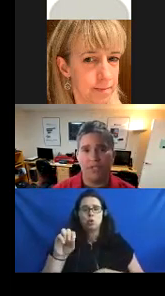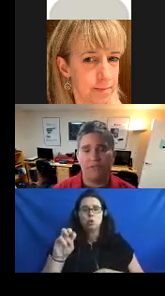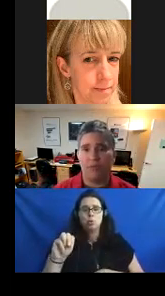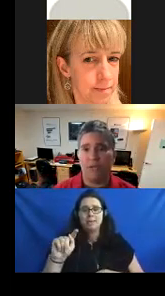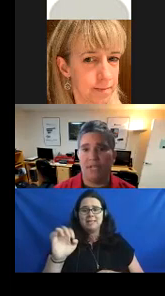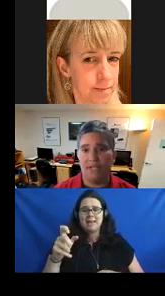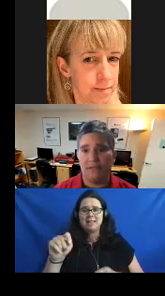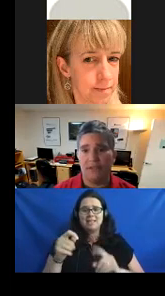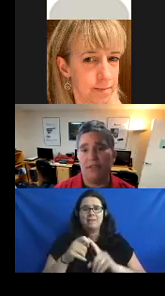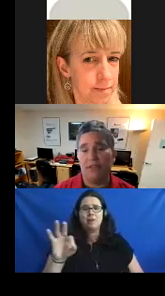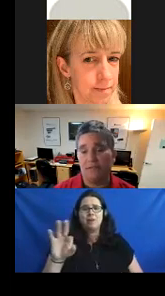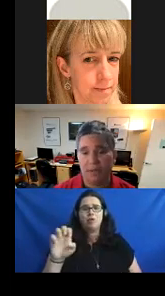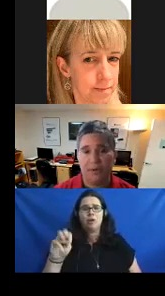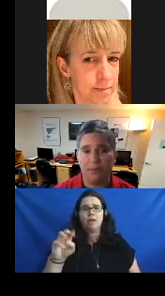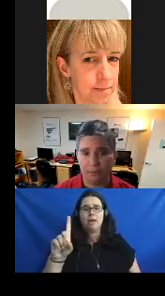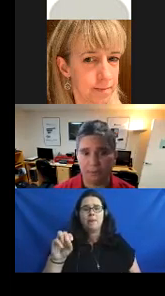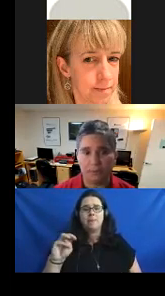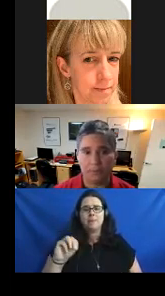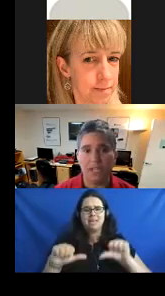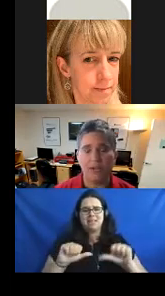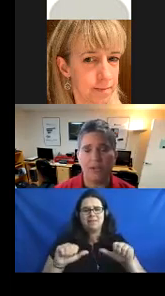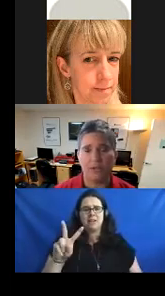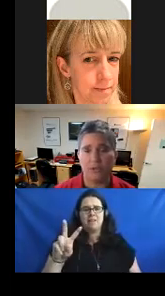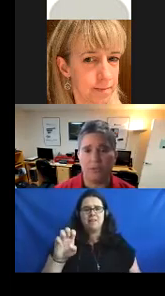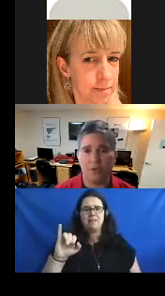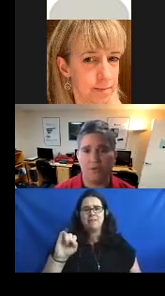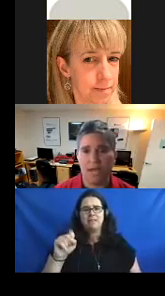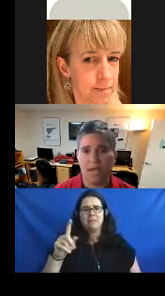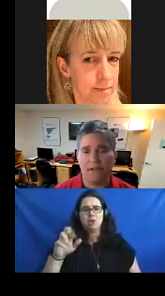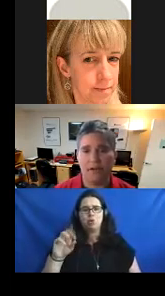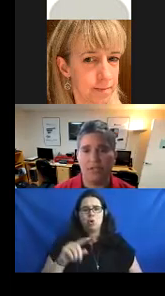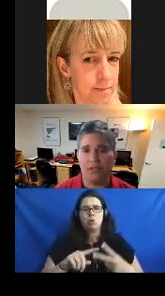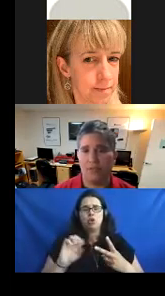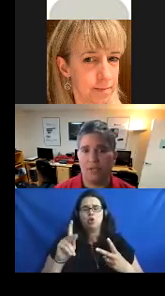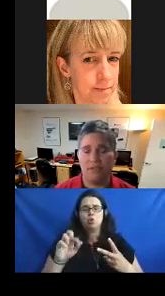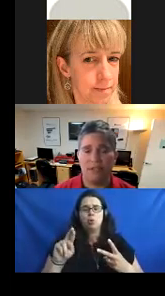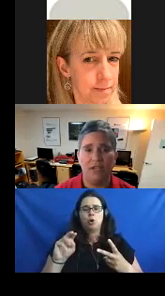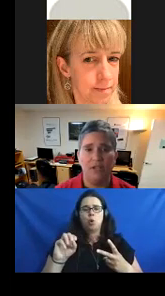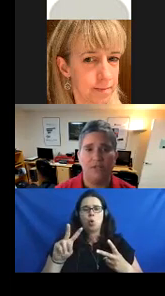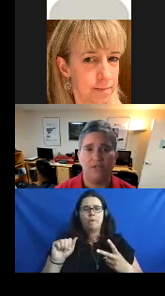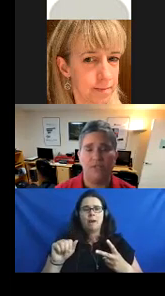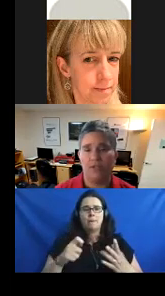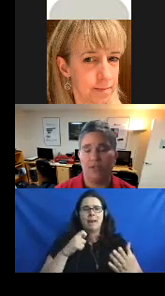FROM FREEDOM SCIENTIFIC/VISPERO, AND SUPERNOVA MAGNIFIER FROM DOLPHIN.